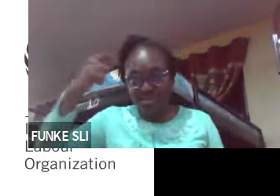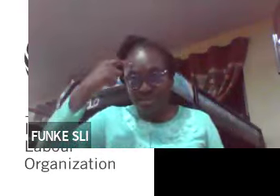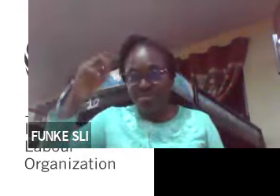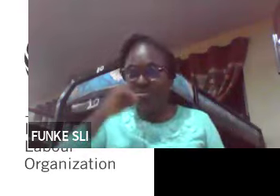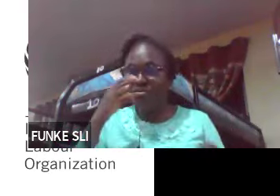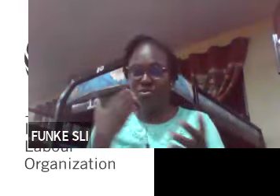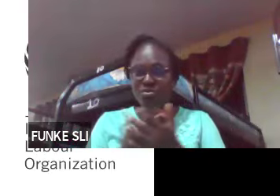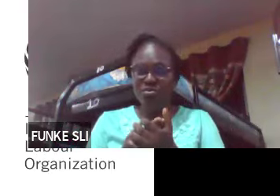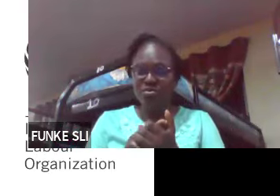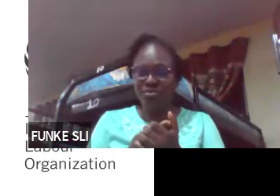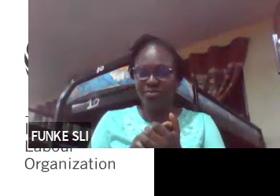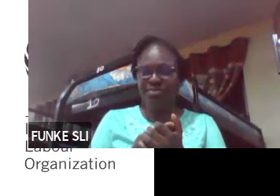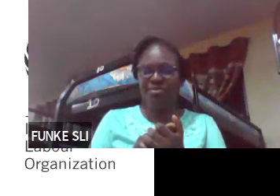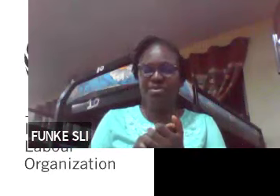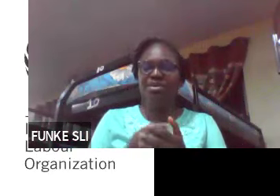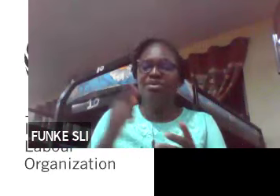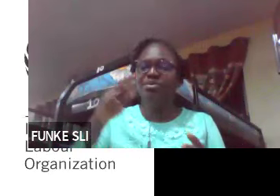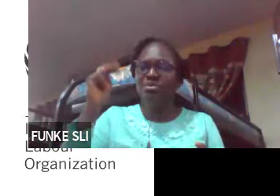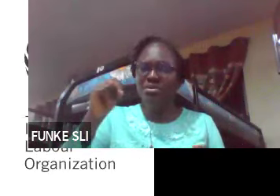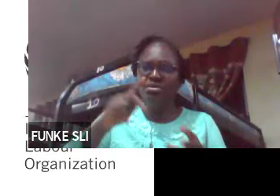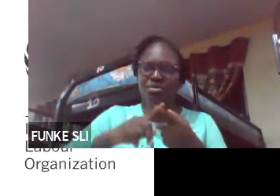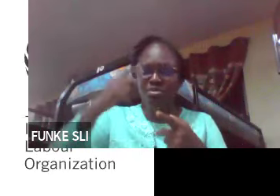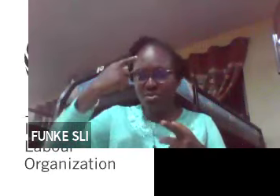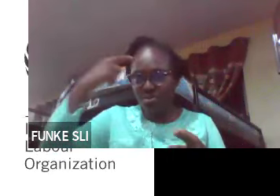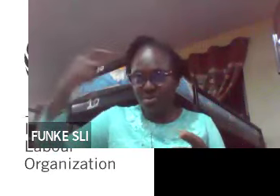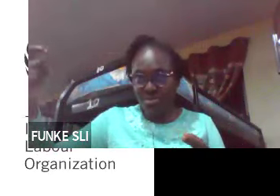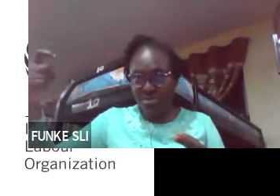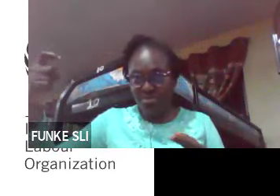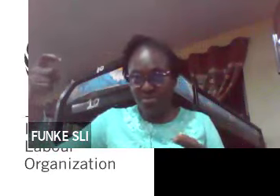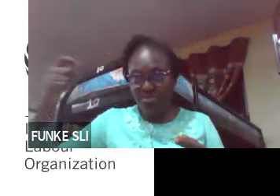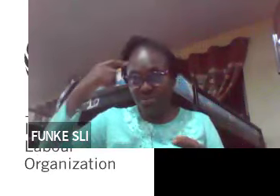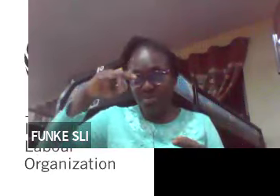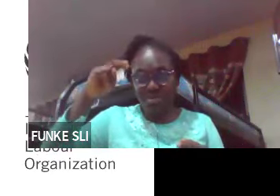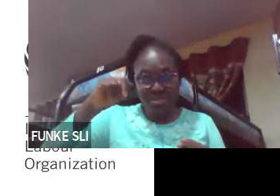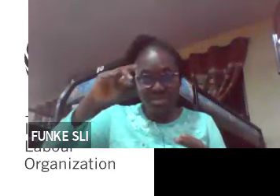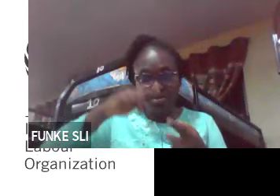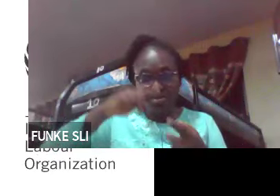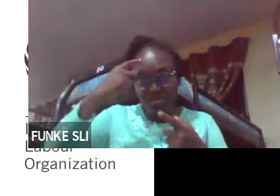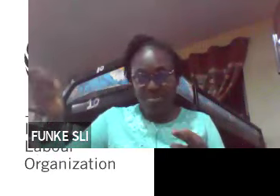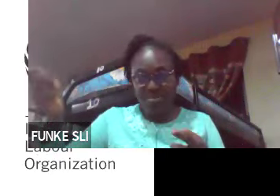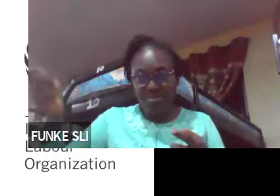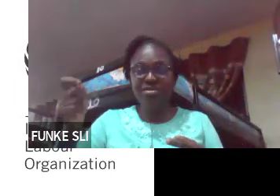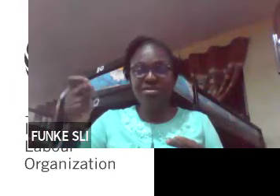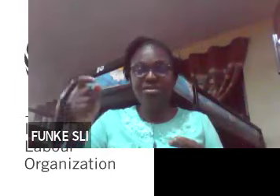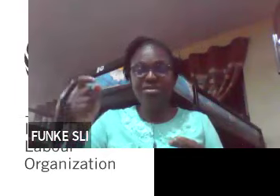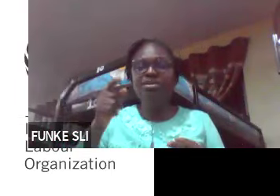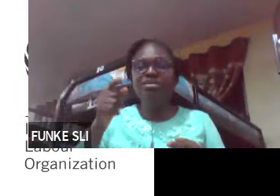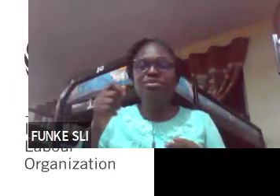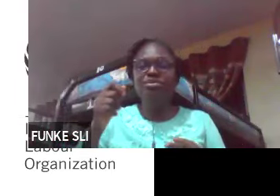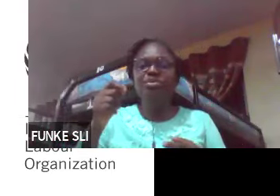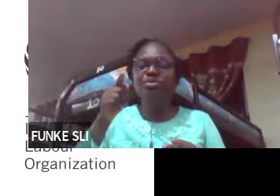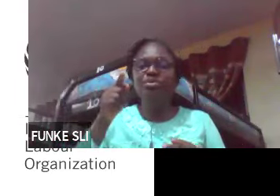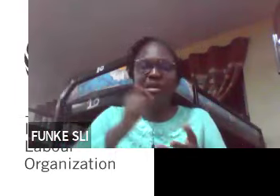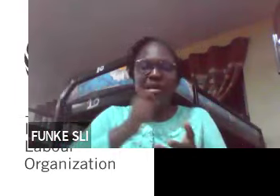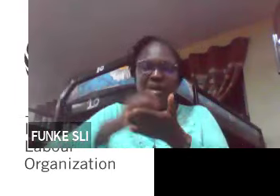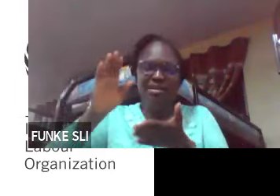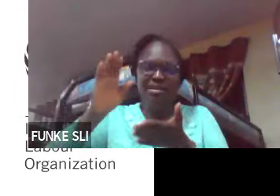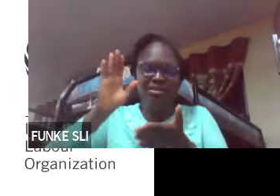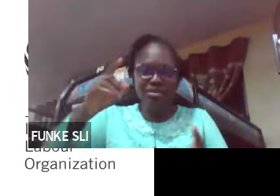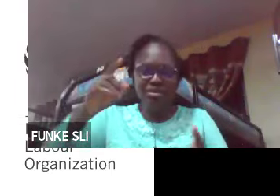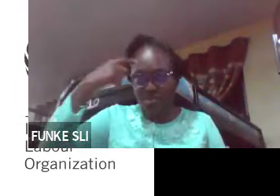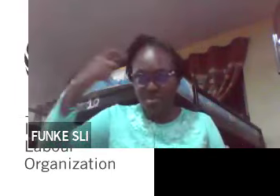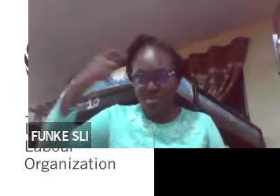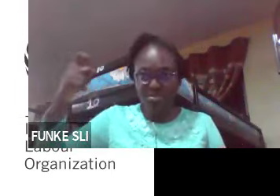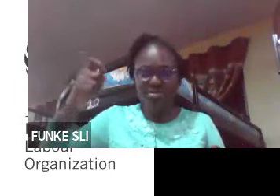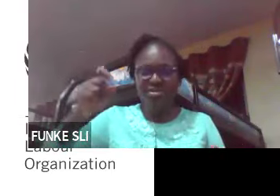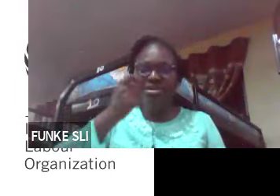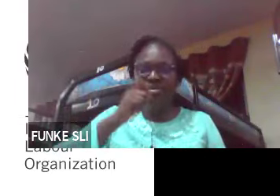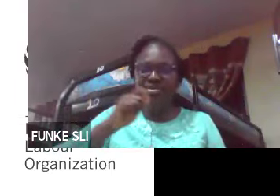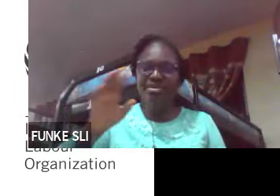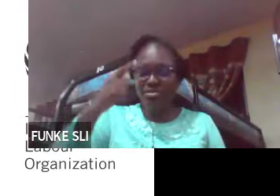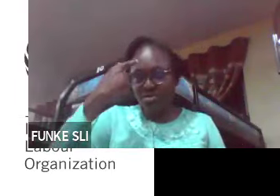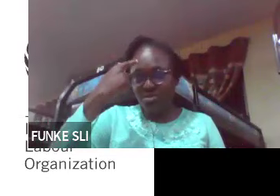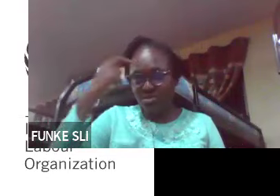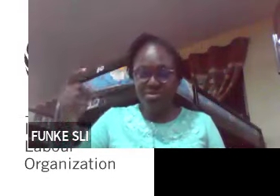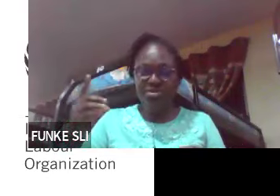Dotun Akinseinde: Why do you need to dream? And that's why we're going to. So Queen, you're also going to write down your dream. Can you give us one slide on it as well during the next class. Is it possible?